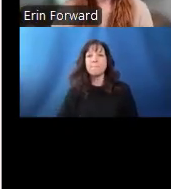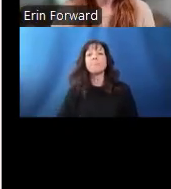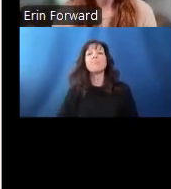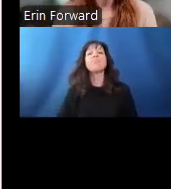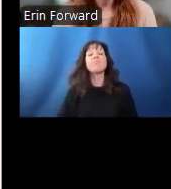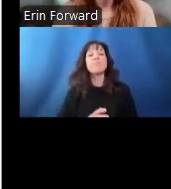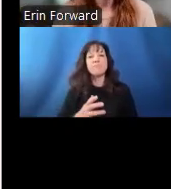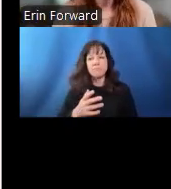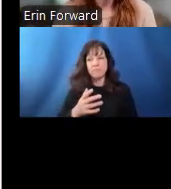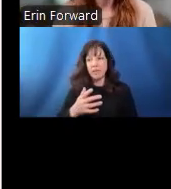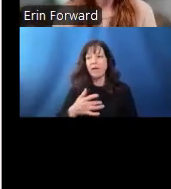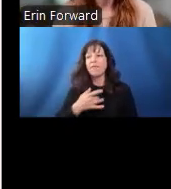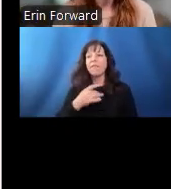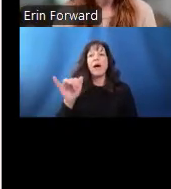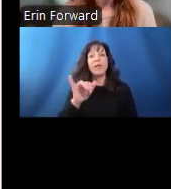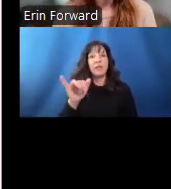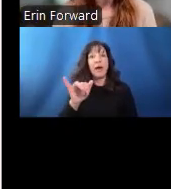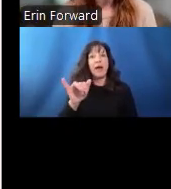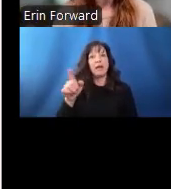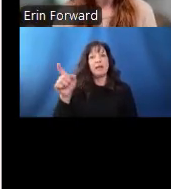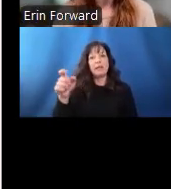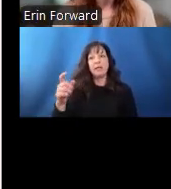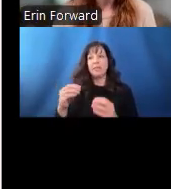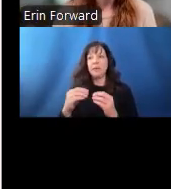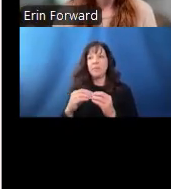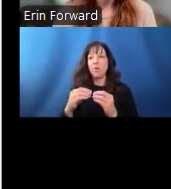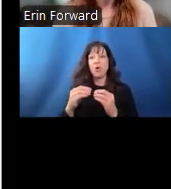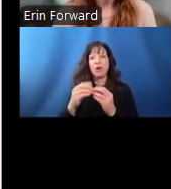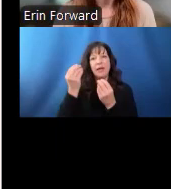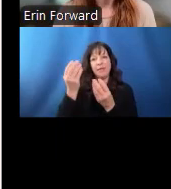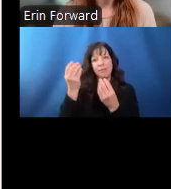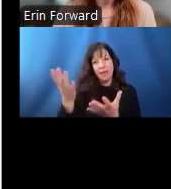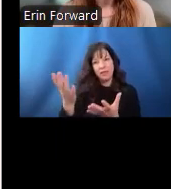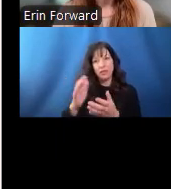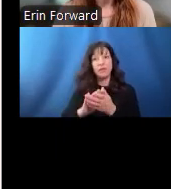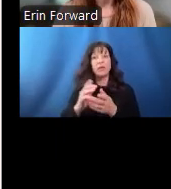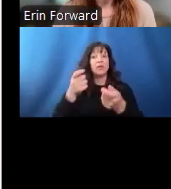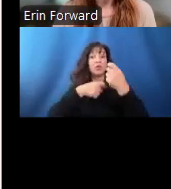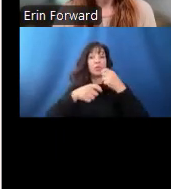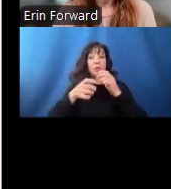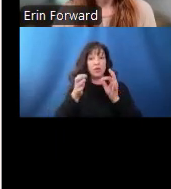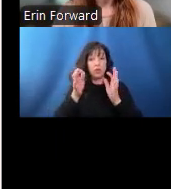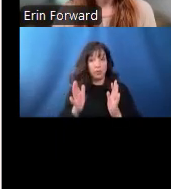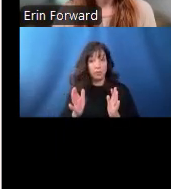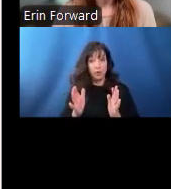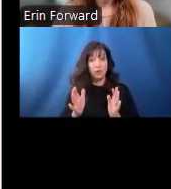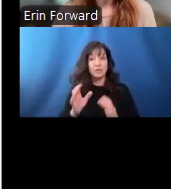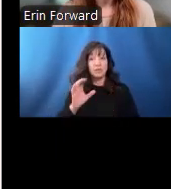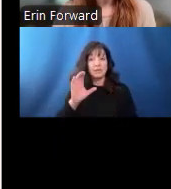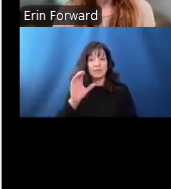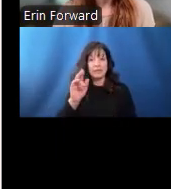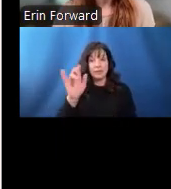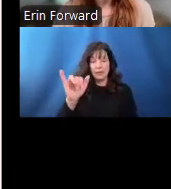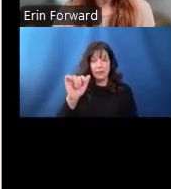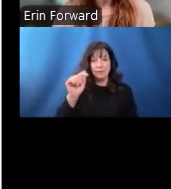there needed to be a lot more in. Information and education